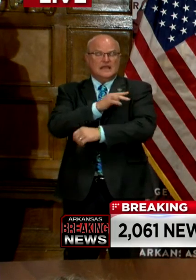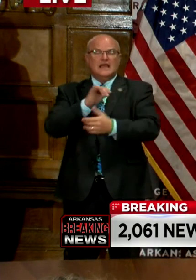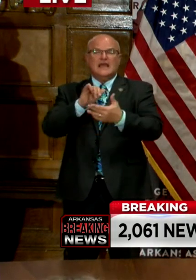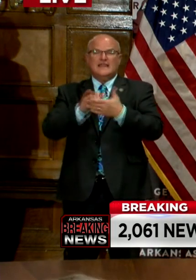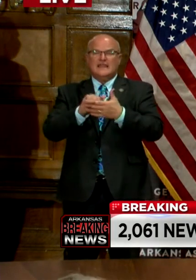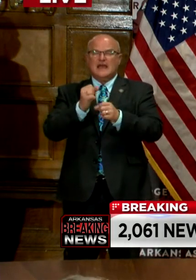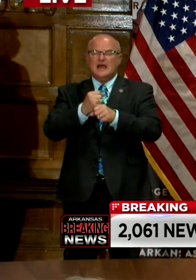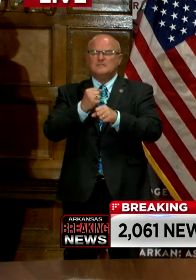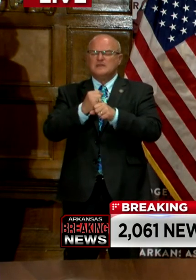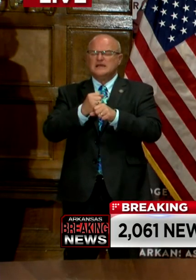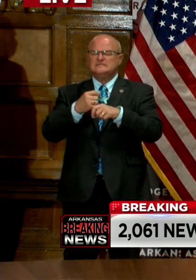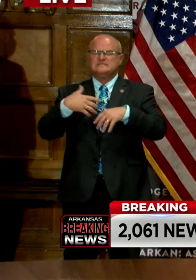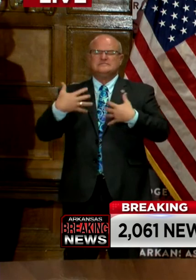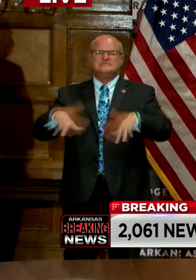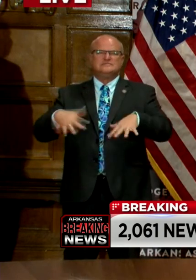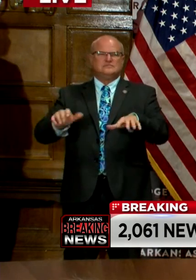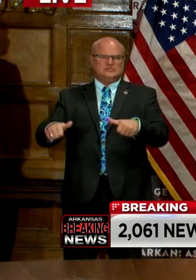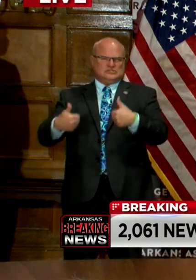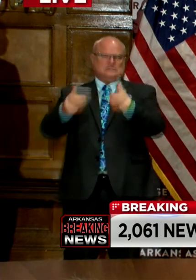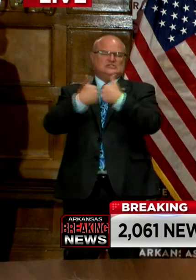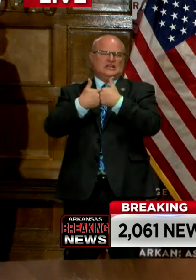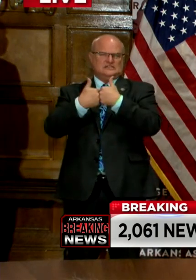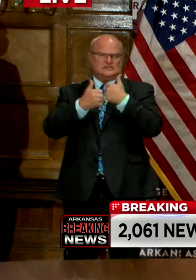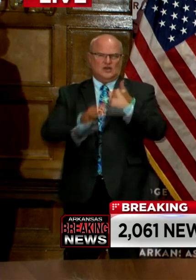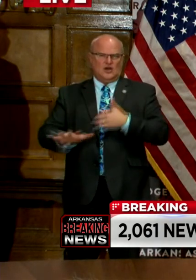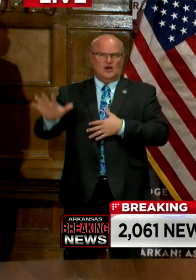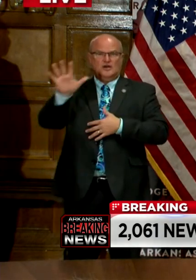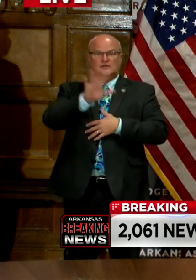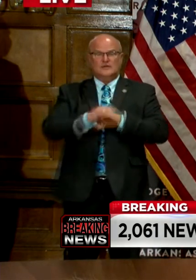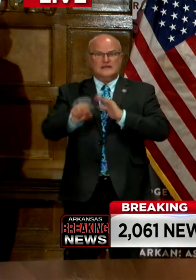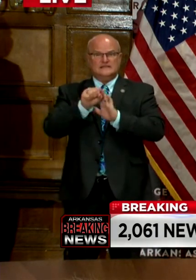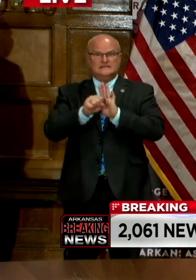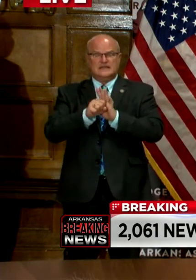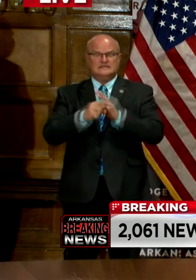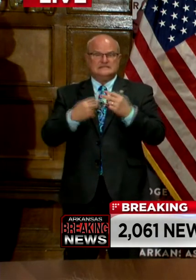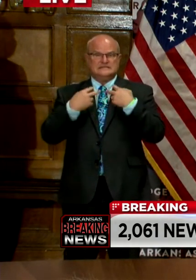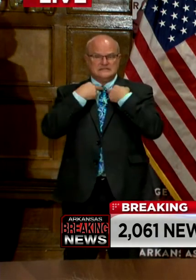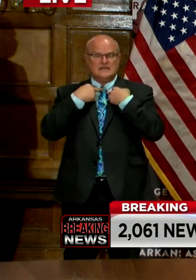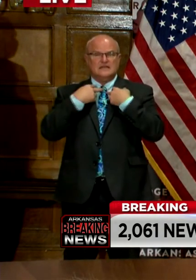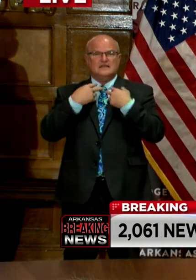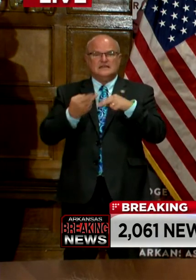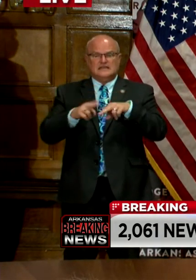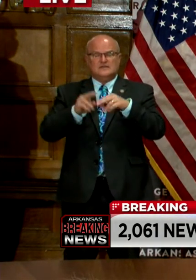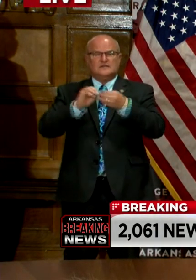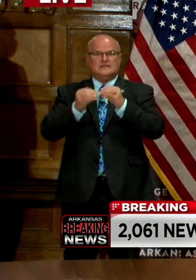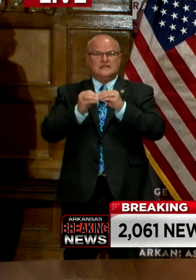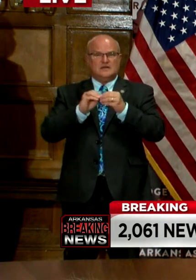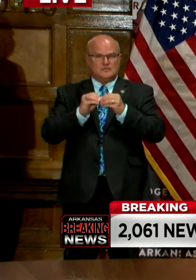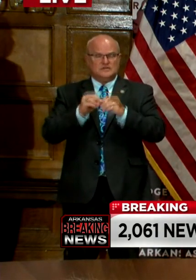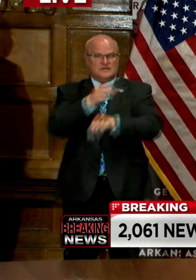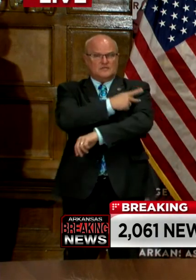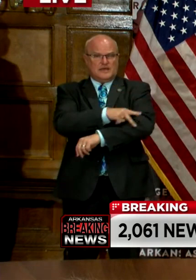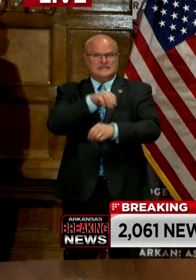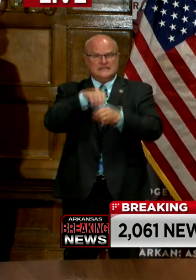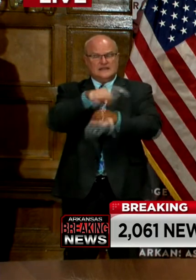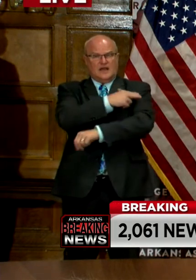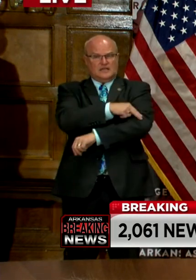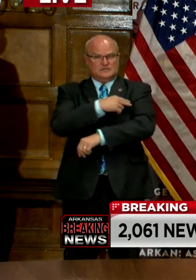THOSE ARE 400 EMPLOYEES WHO CANNOT BE AT THE BEDSIDE TO MANAGE PATIENTS.